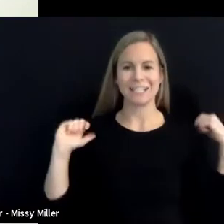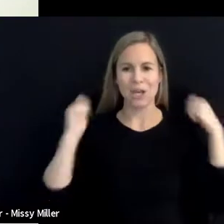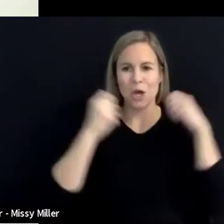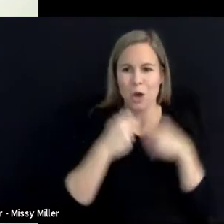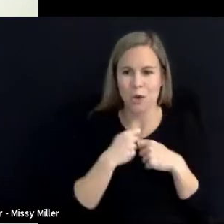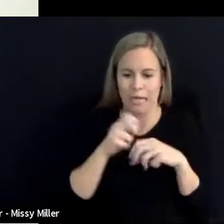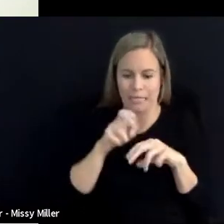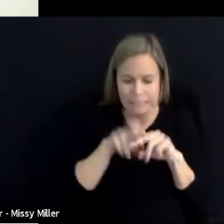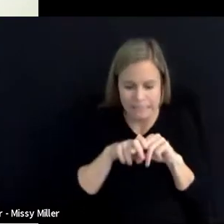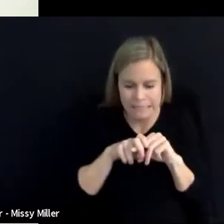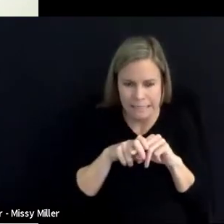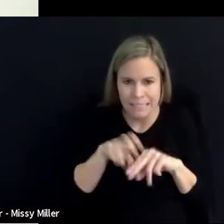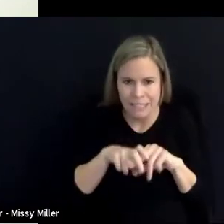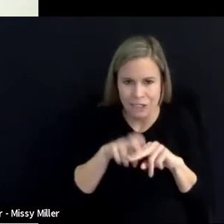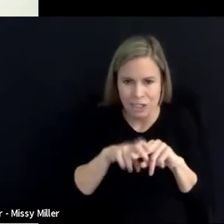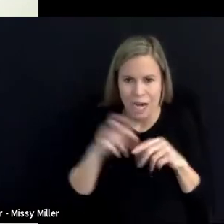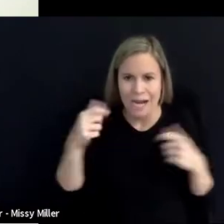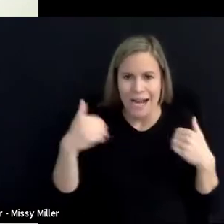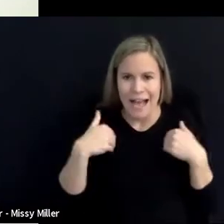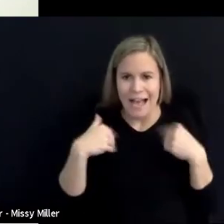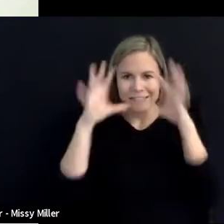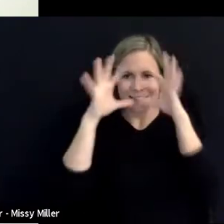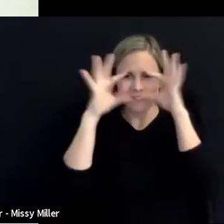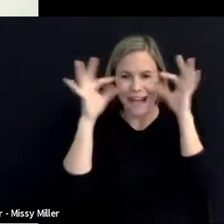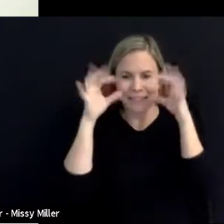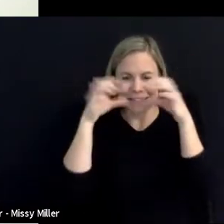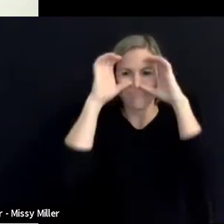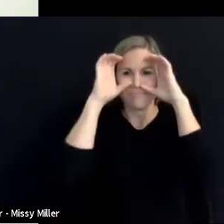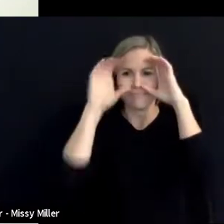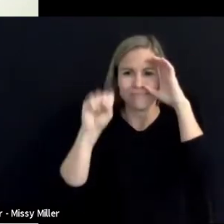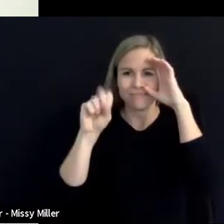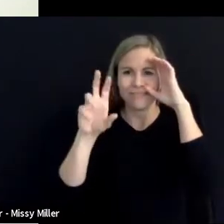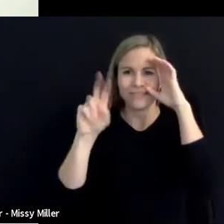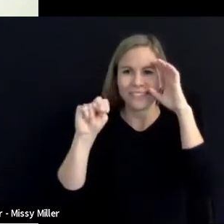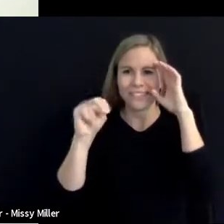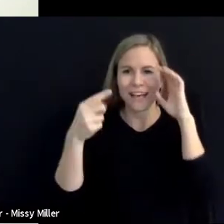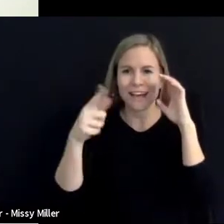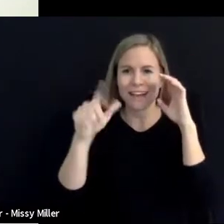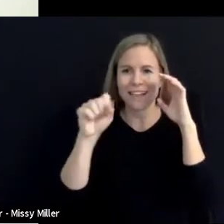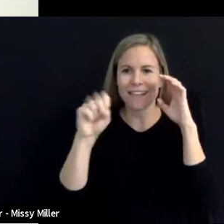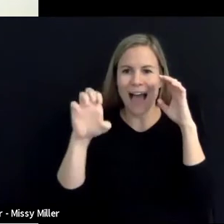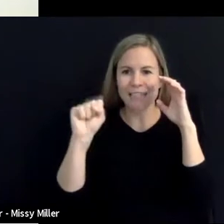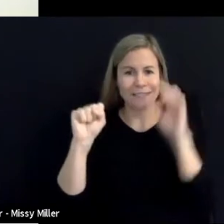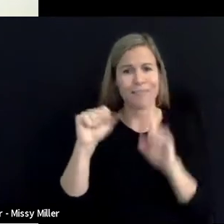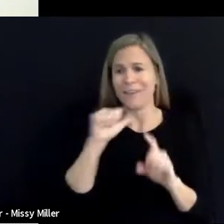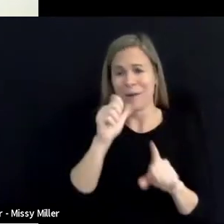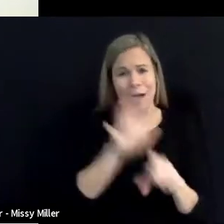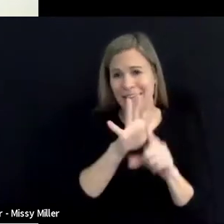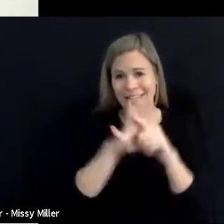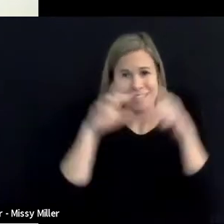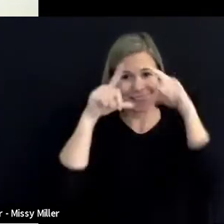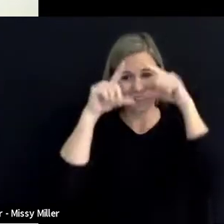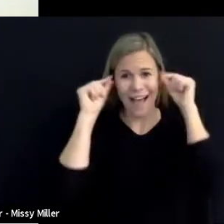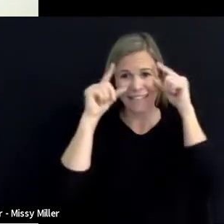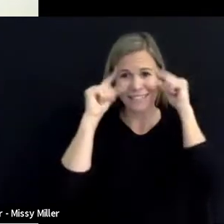that he probably took off the face of one of his caregivers, 'cause it's not his. But I don't know if you can notice